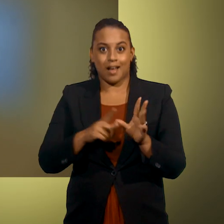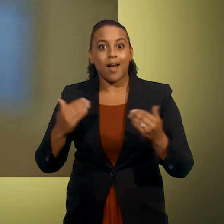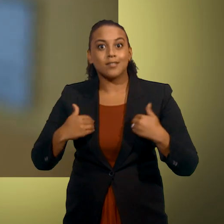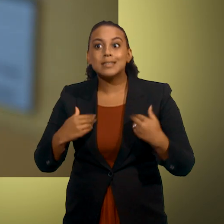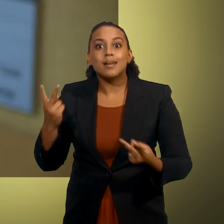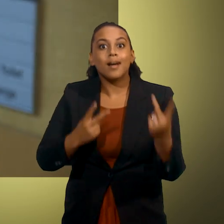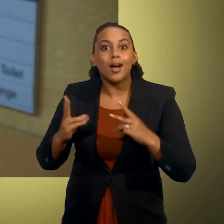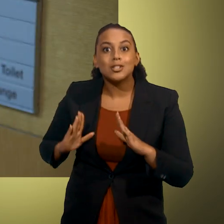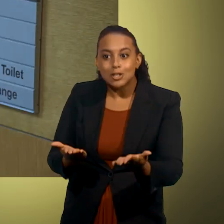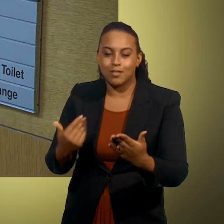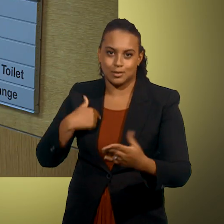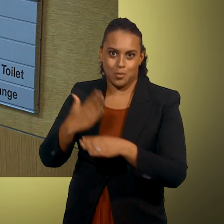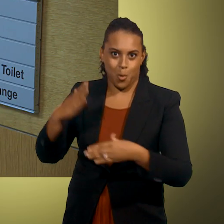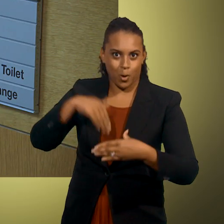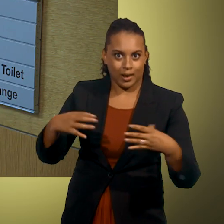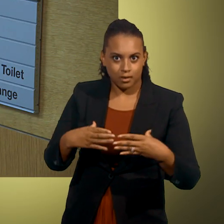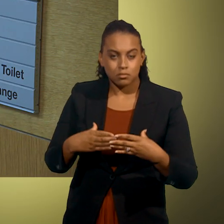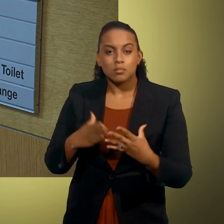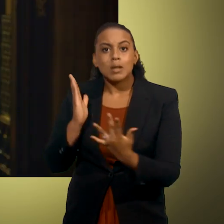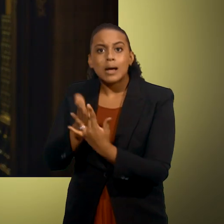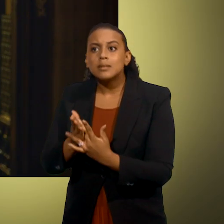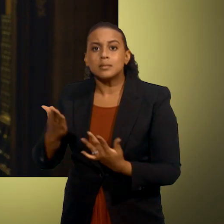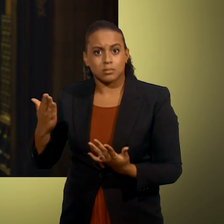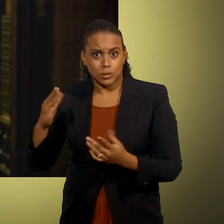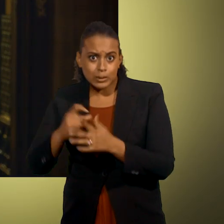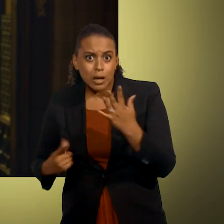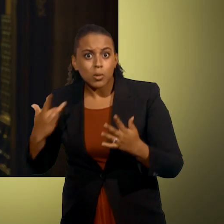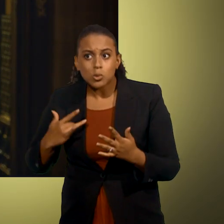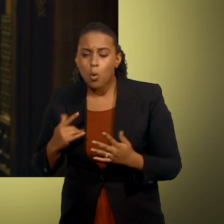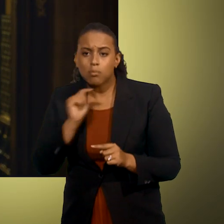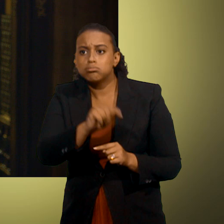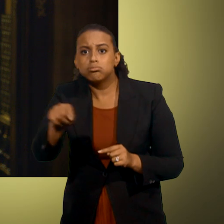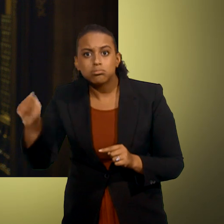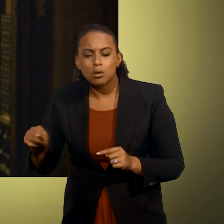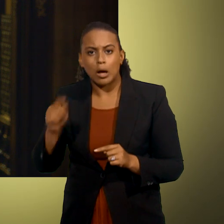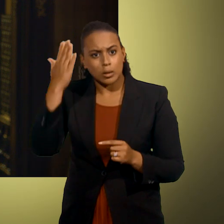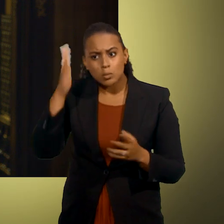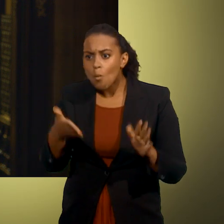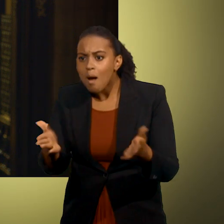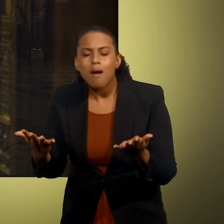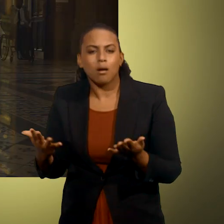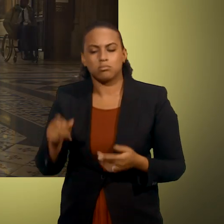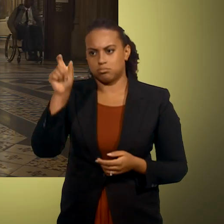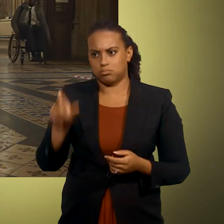We have accessible toilets throughout the Parliamentary Estate. Please speak to a Visitor Assistant who can direct you to the nearest one.